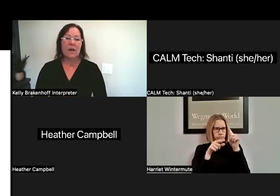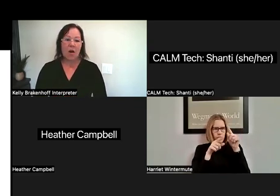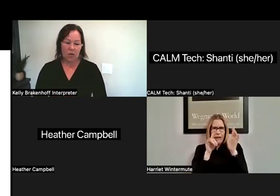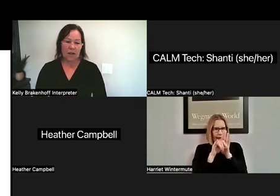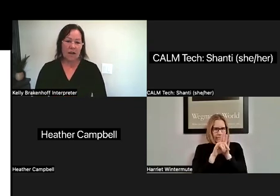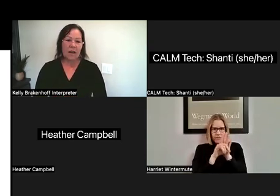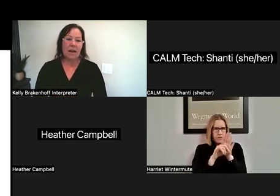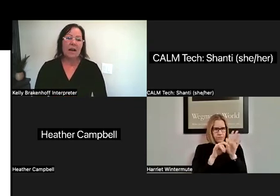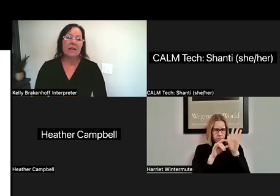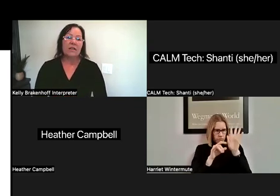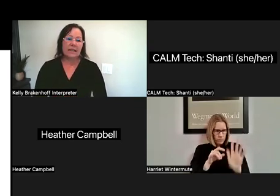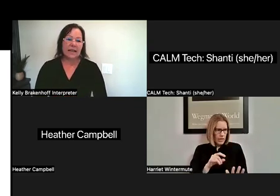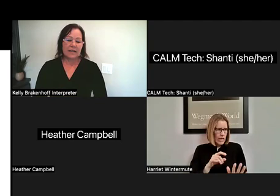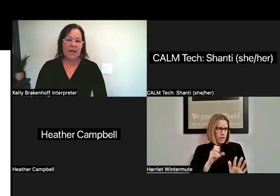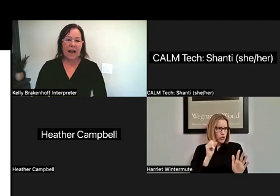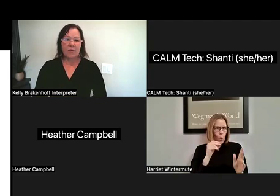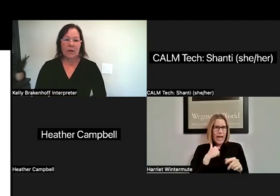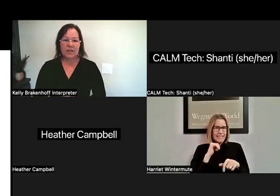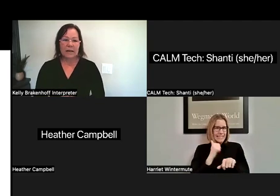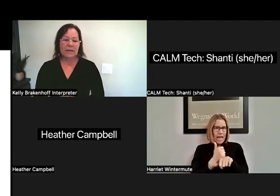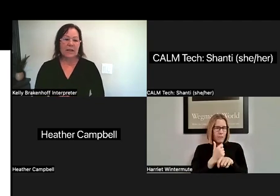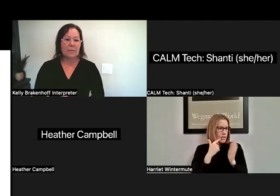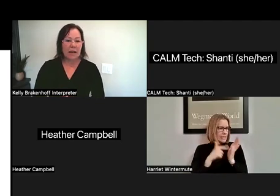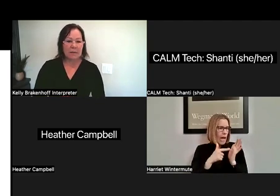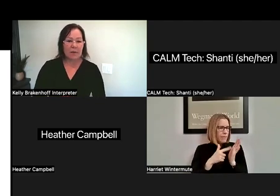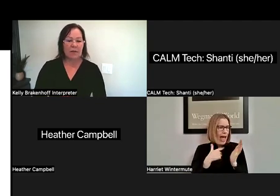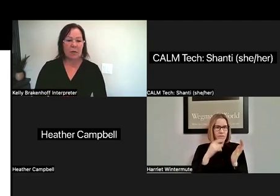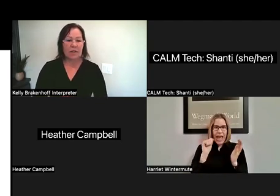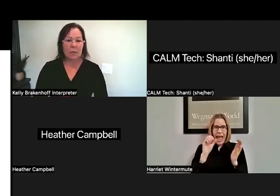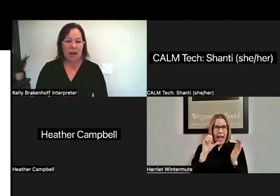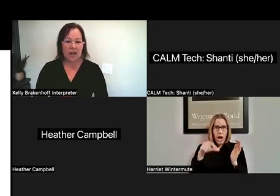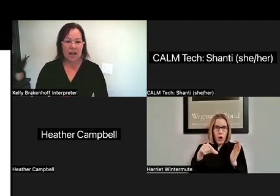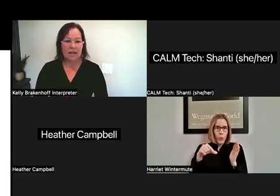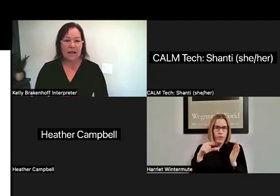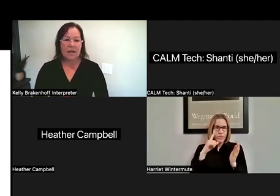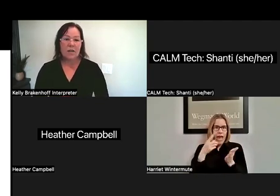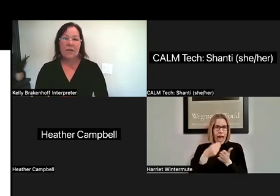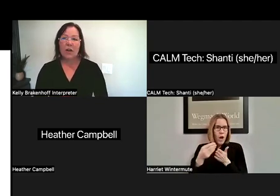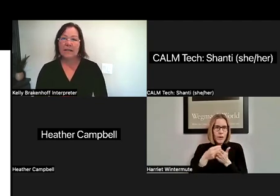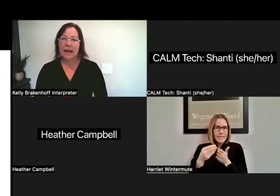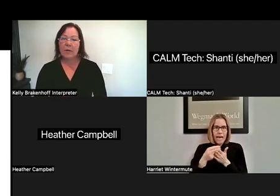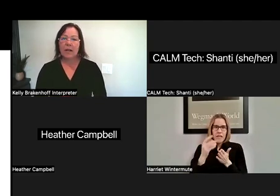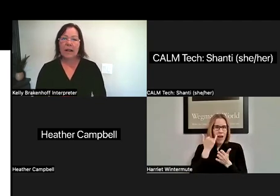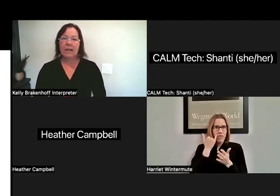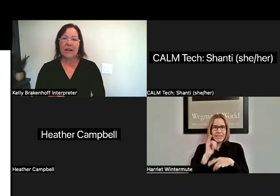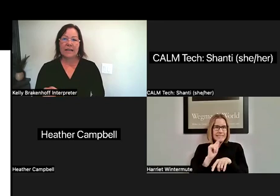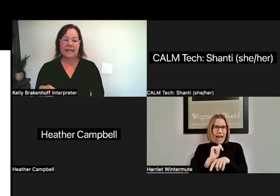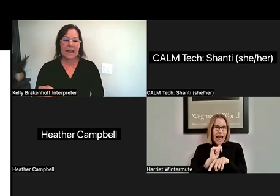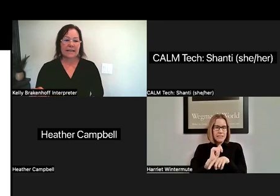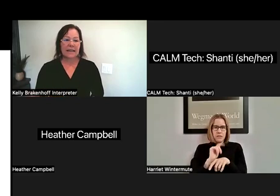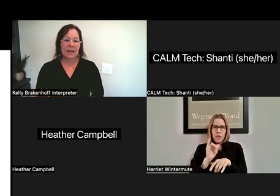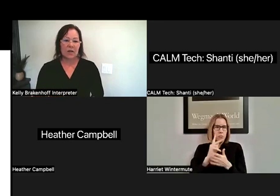code to identify which team is responsible for which project. So for example if it says ACQ,